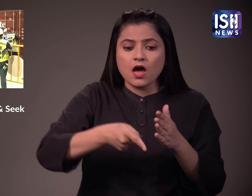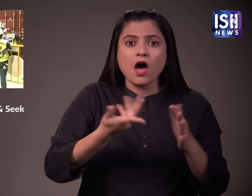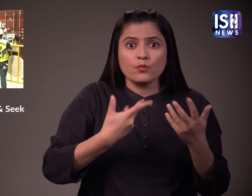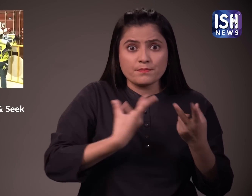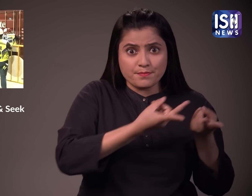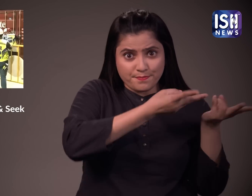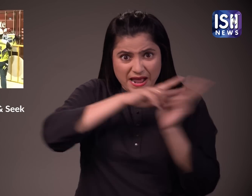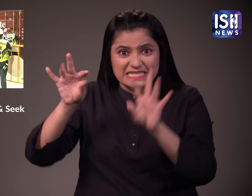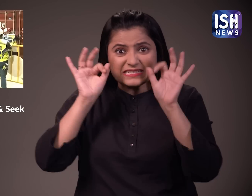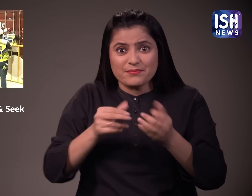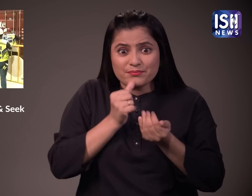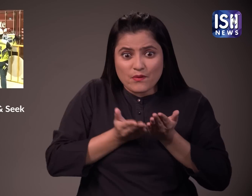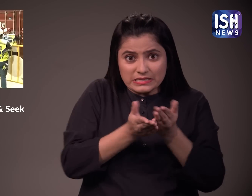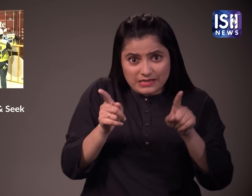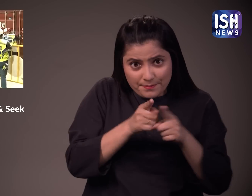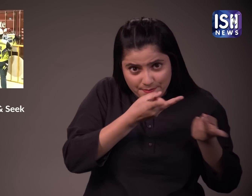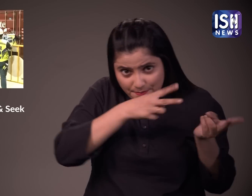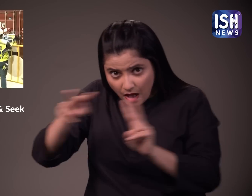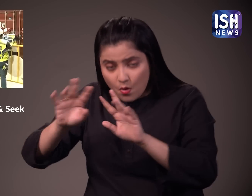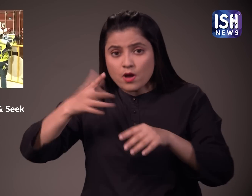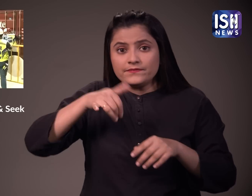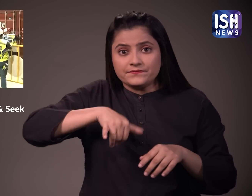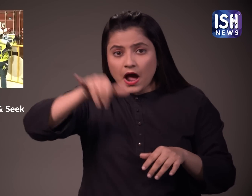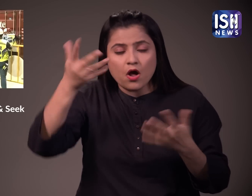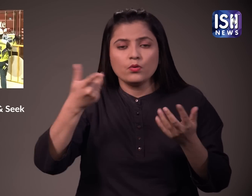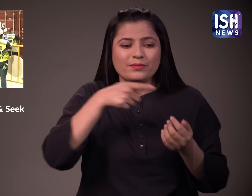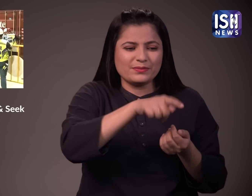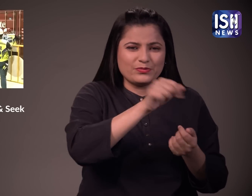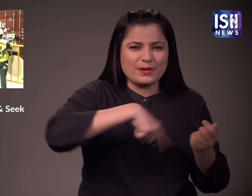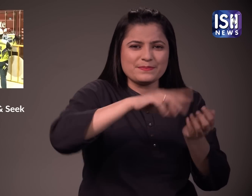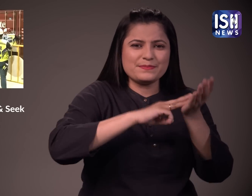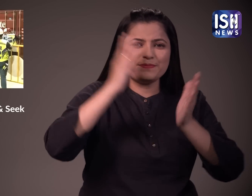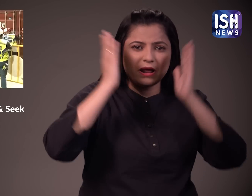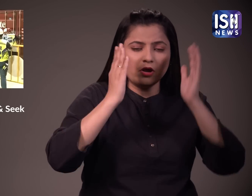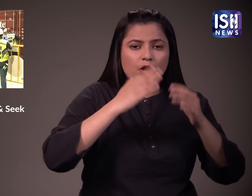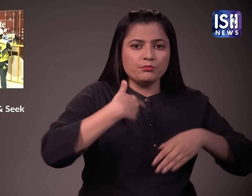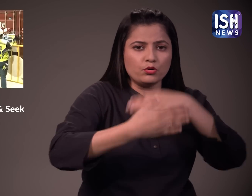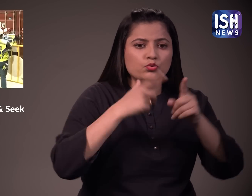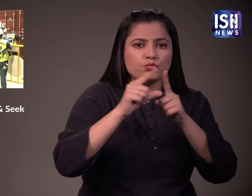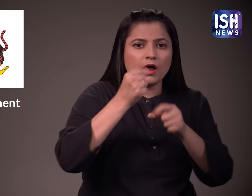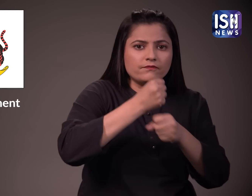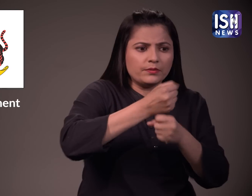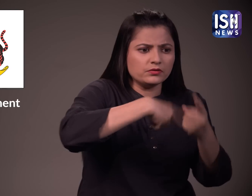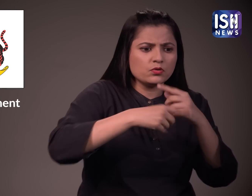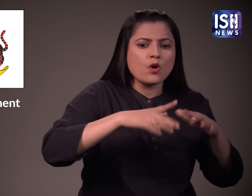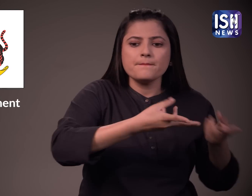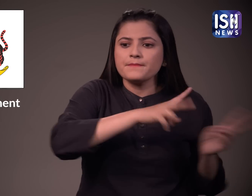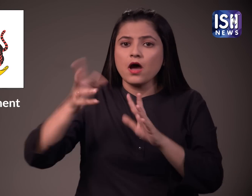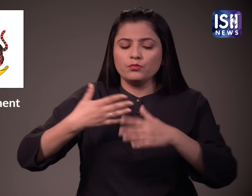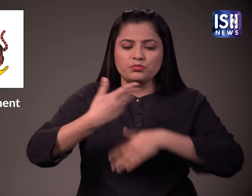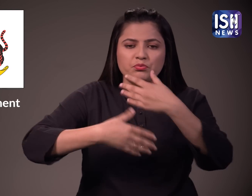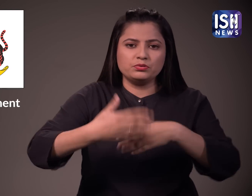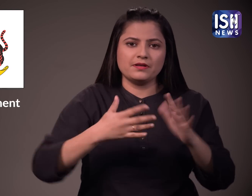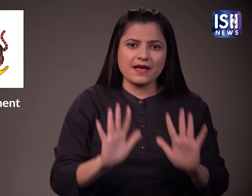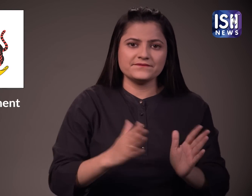Malaysian authorities have started the process of sending Fahim back home either by the same ship or by flight.